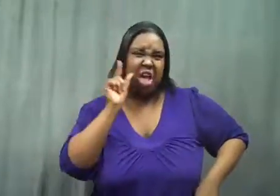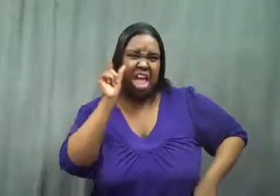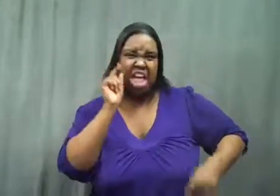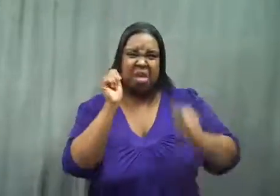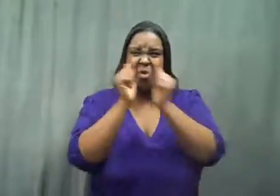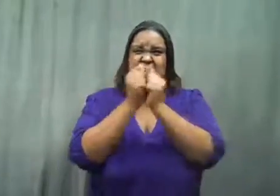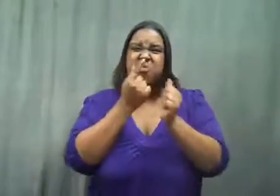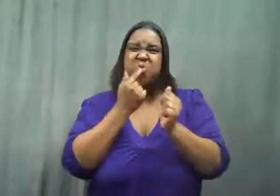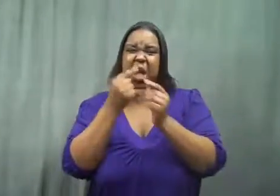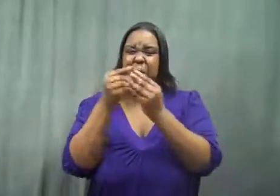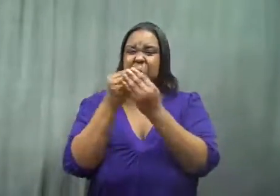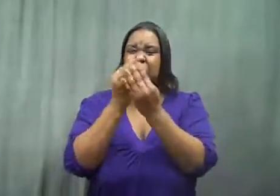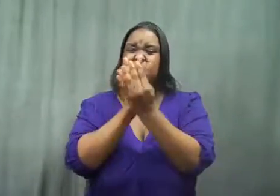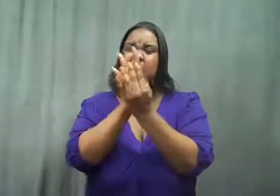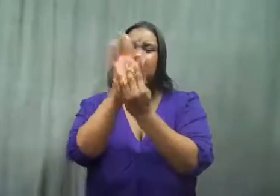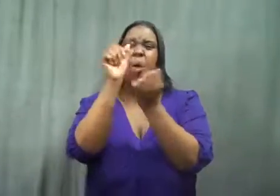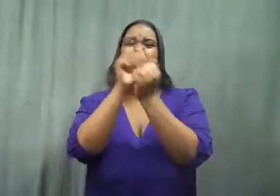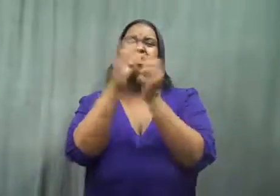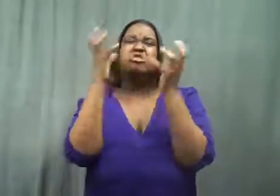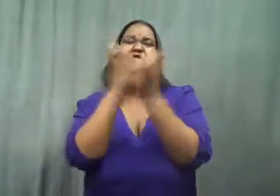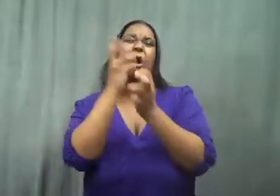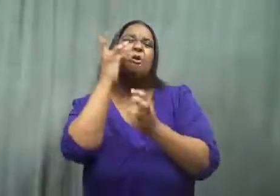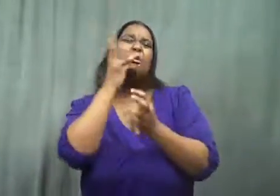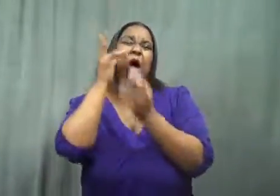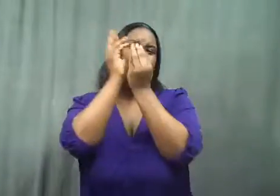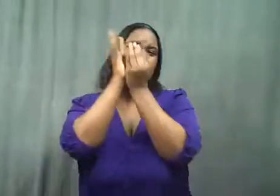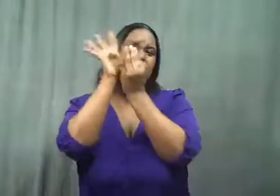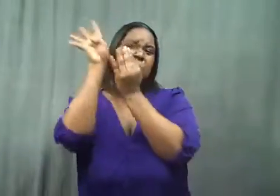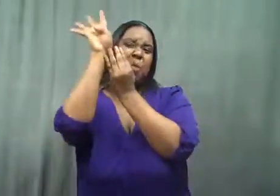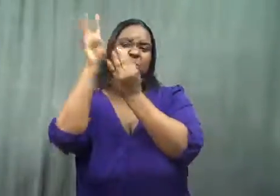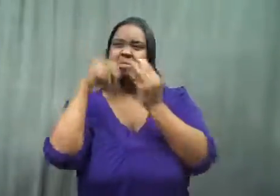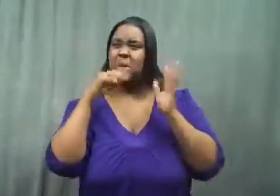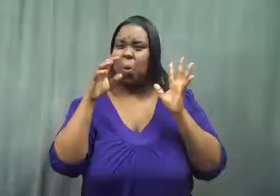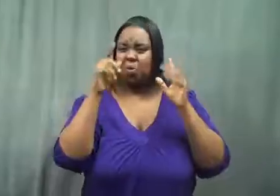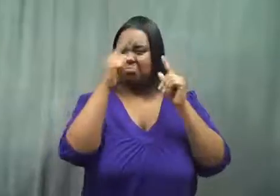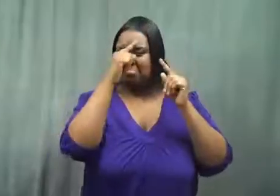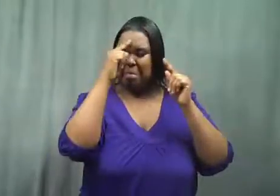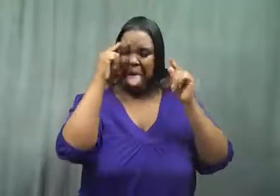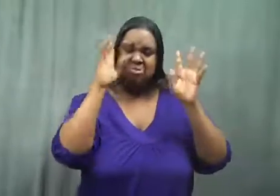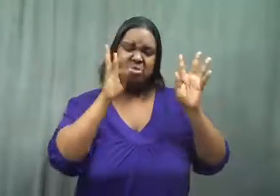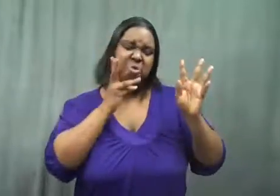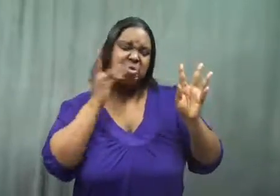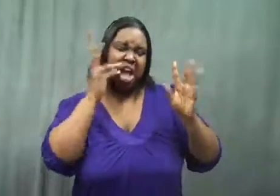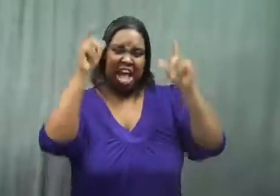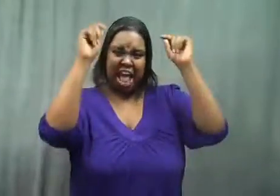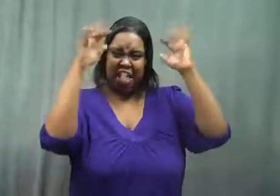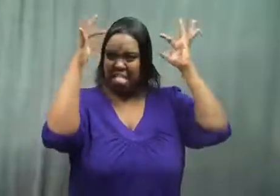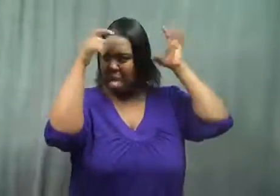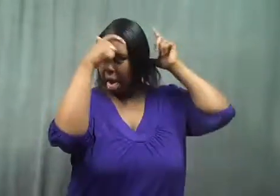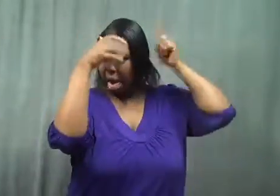Gray with red and dark wine feathers. A black and wine hat.. oh, so cool.